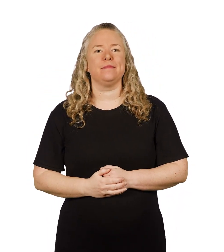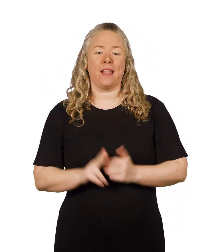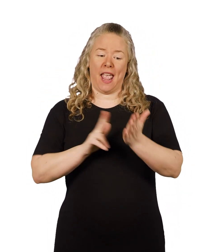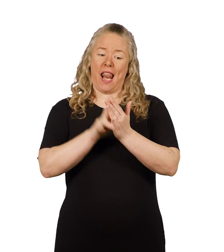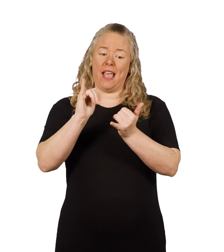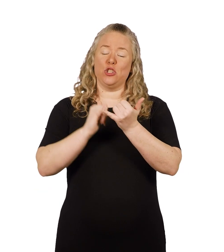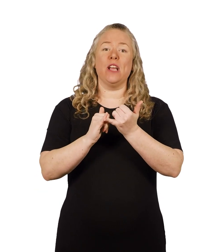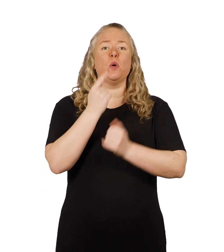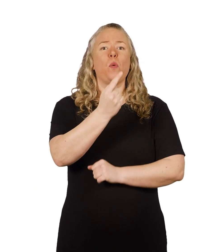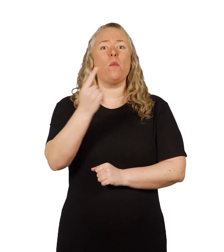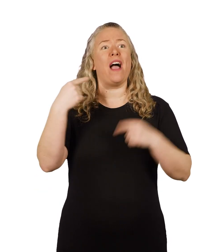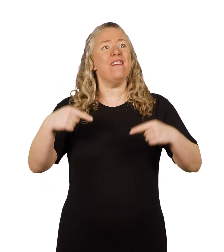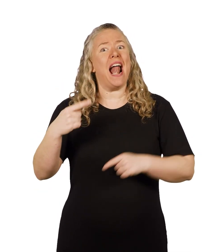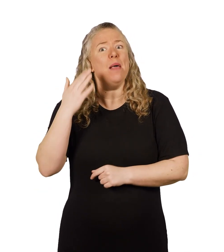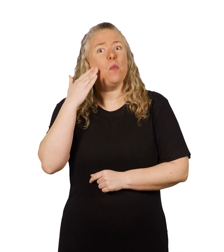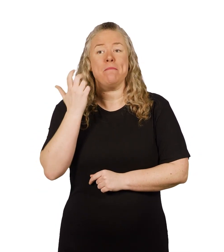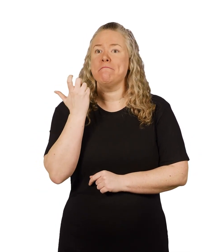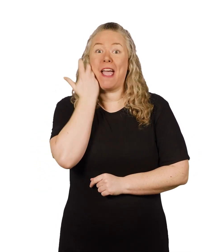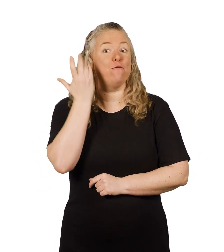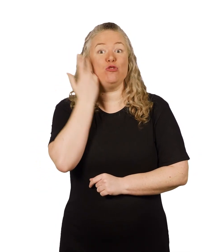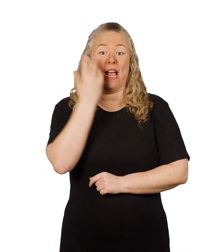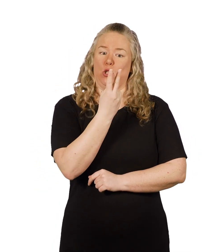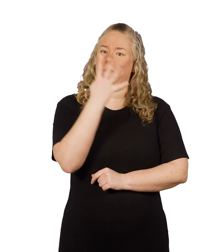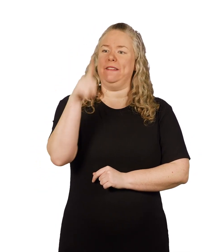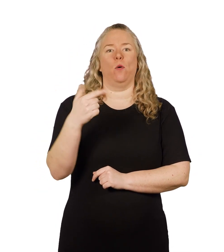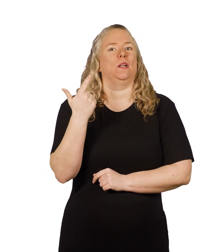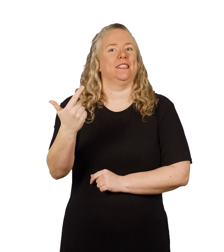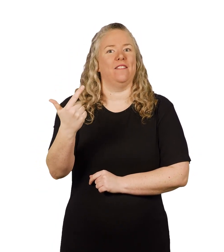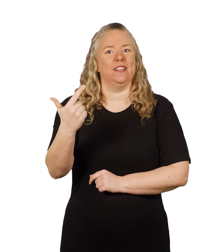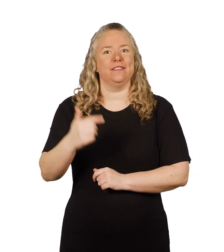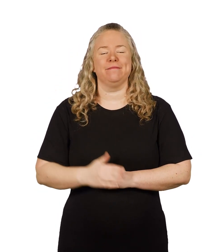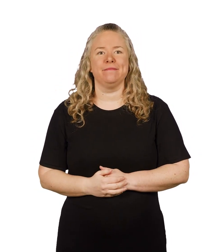NHS 111 is open 24 hours a day, 7 days a week.